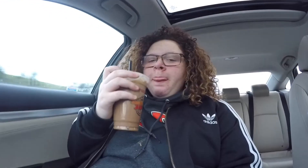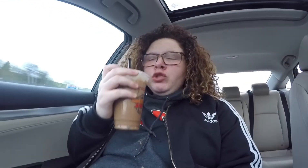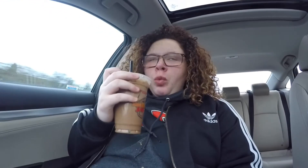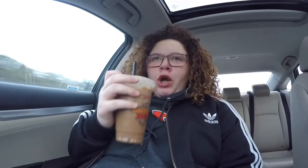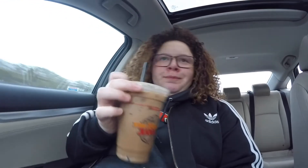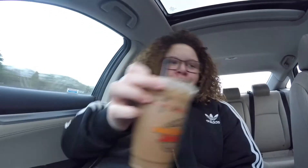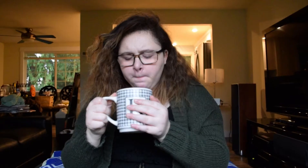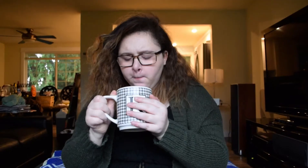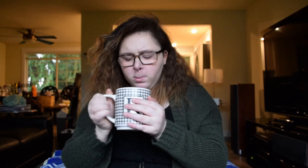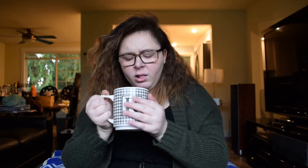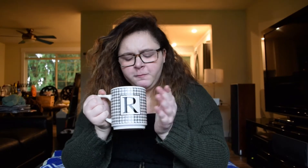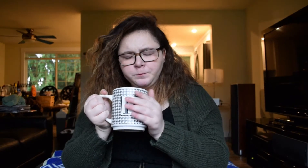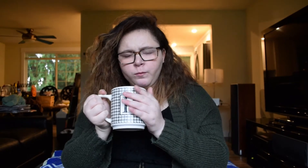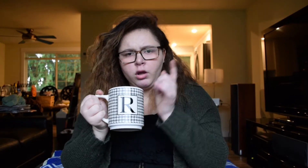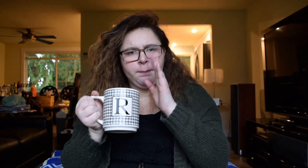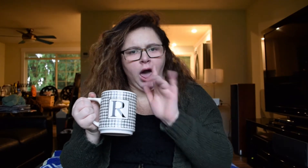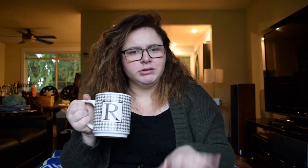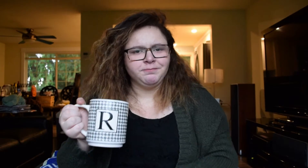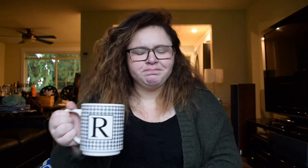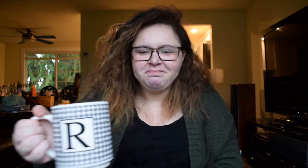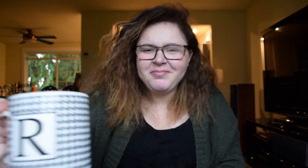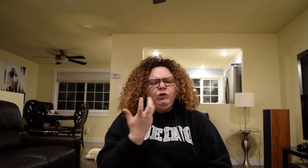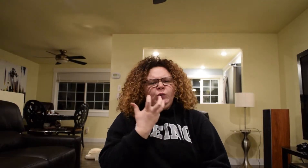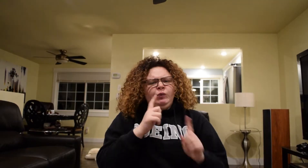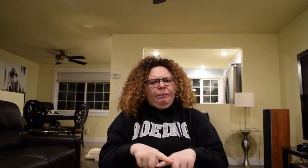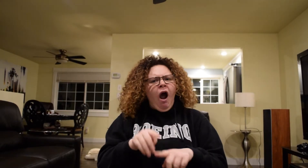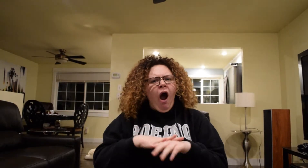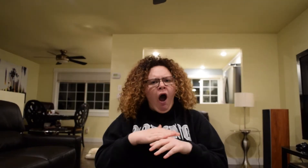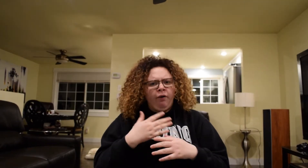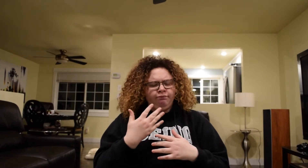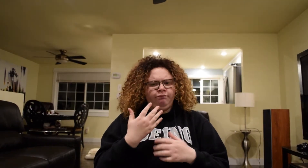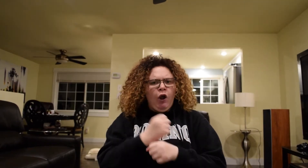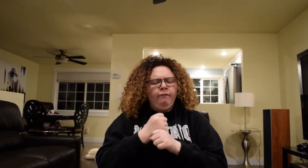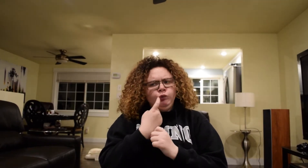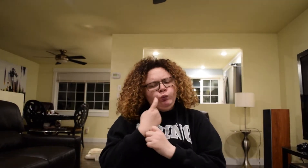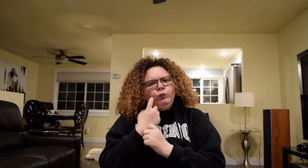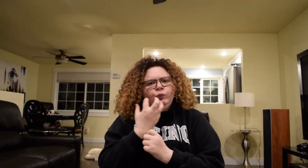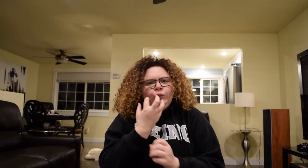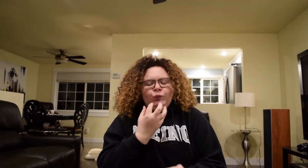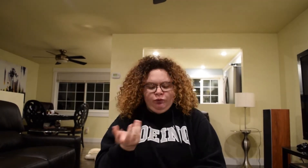So good! God bless I'm really dependent on coffee